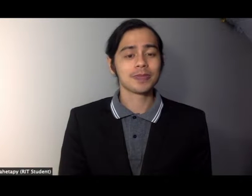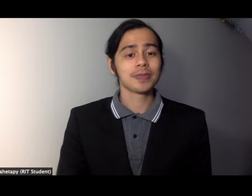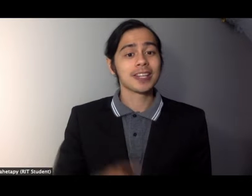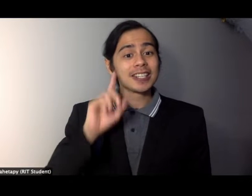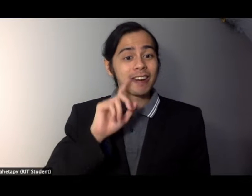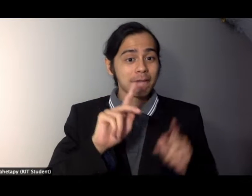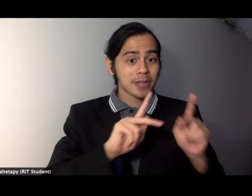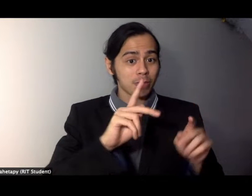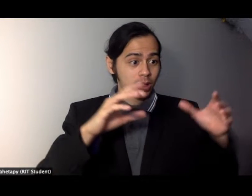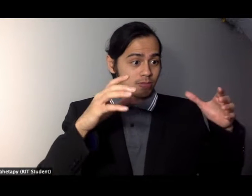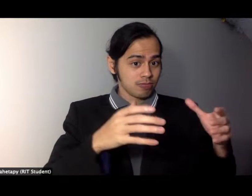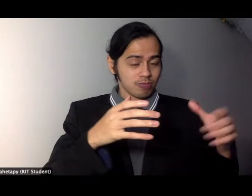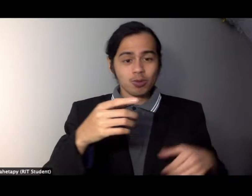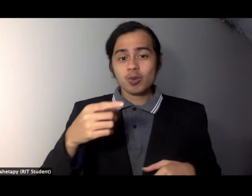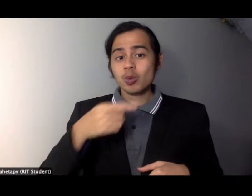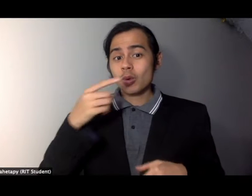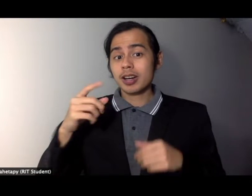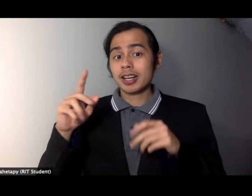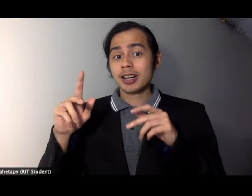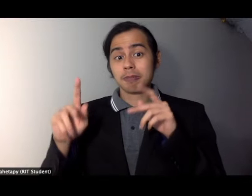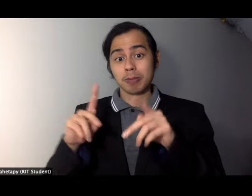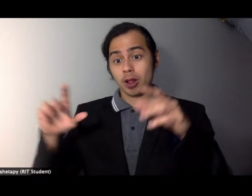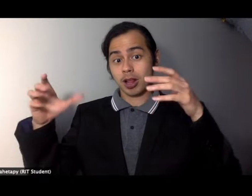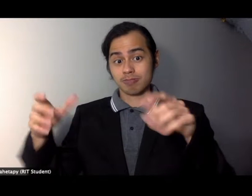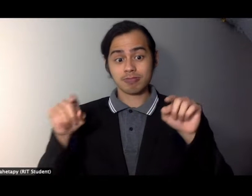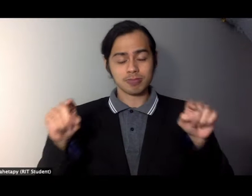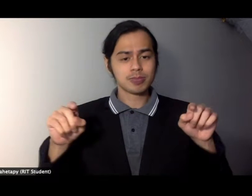Comparing with the deaf group and hearing group ...